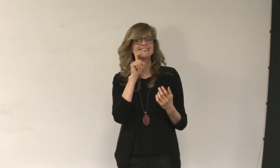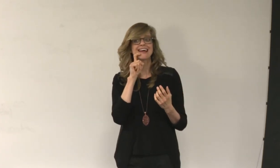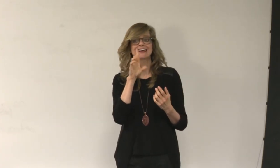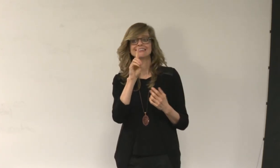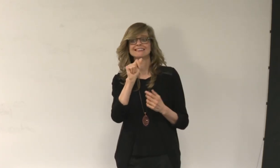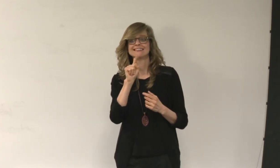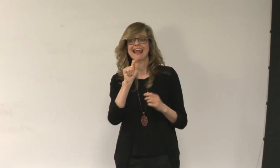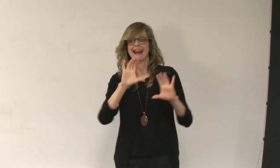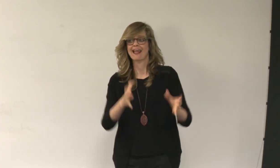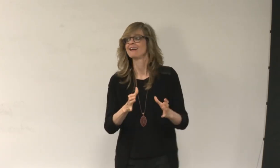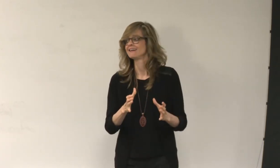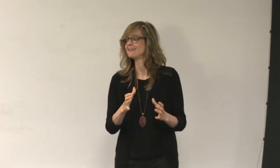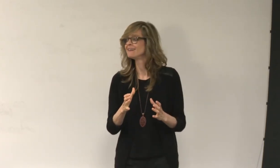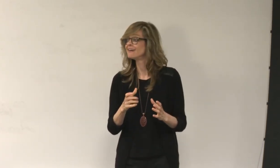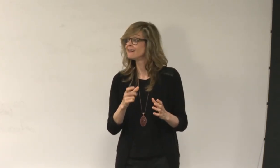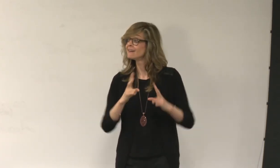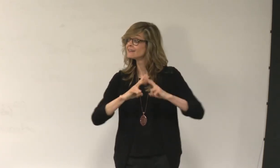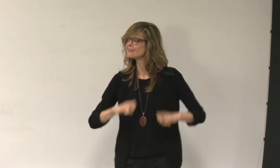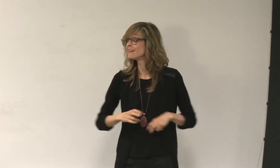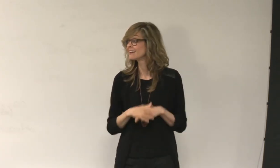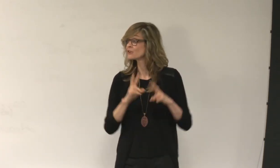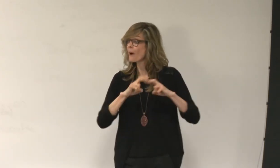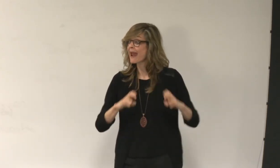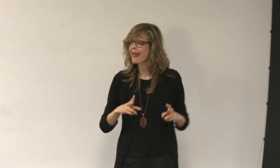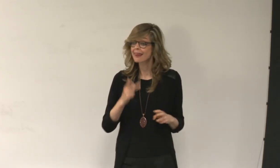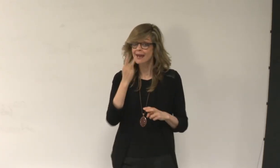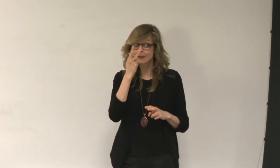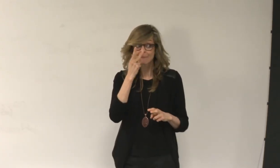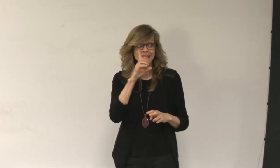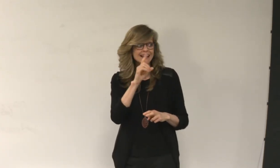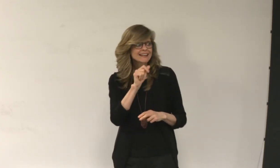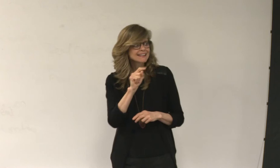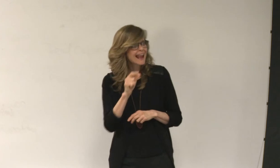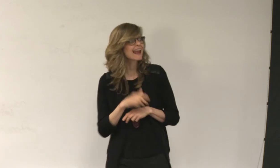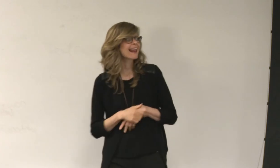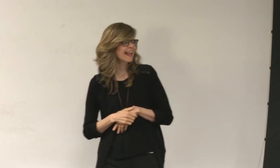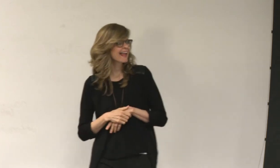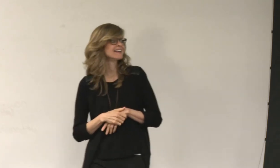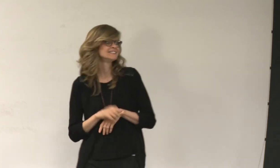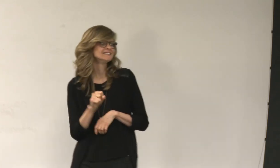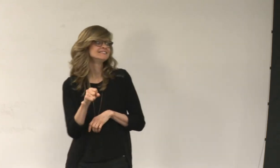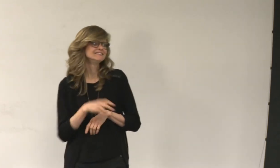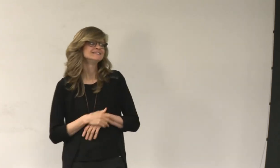I USE A LOT OF SEX DATA FOR MY CLASS.